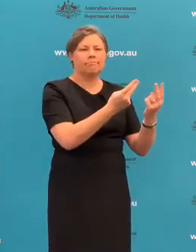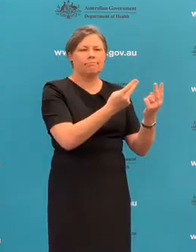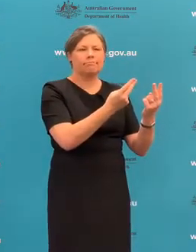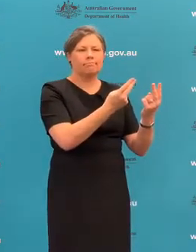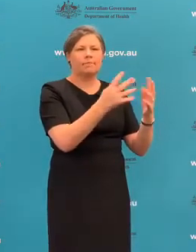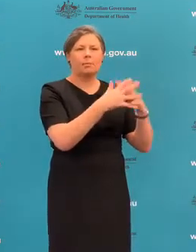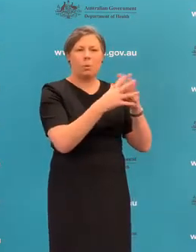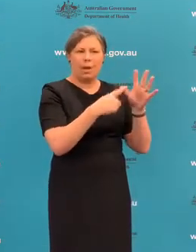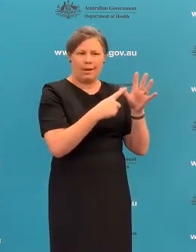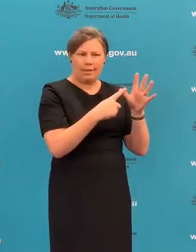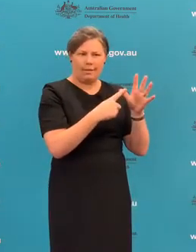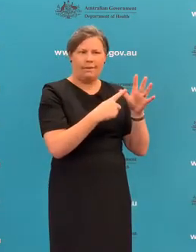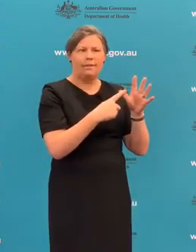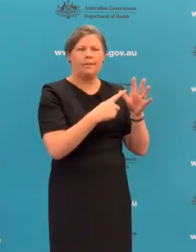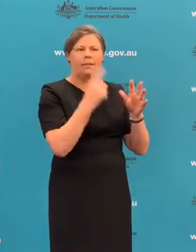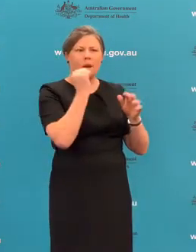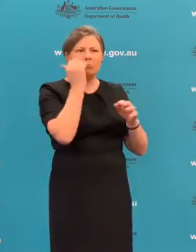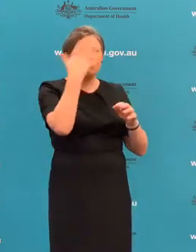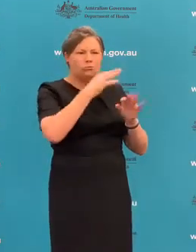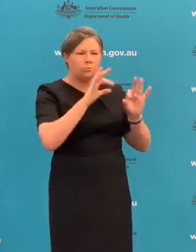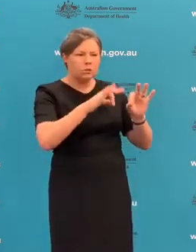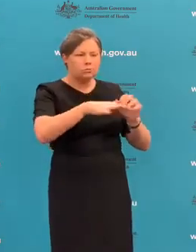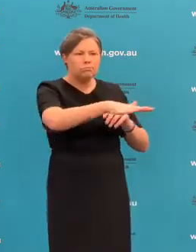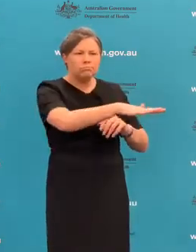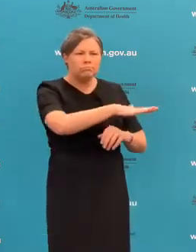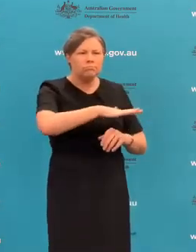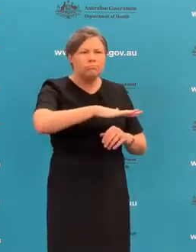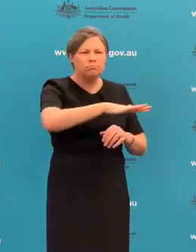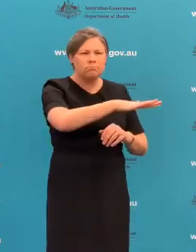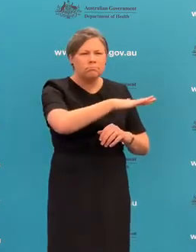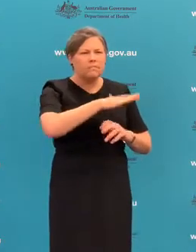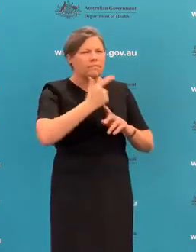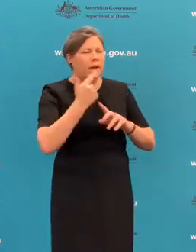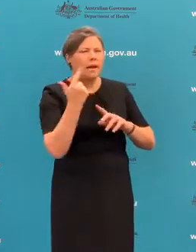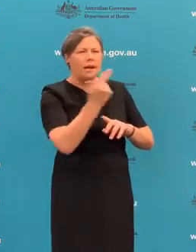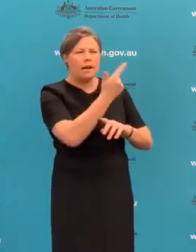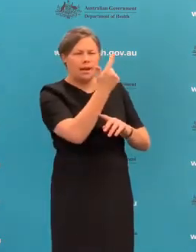in Western Australia and concerns about a potential transmission